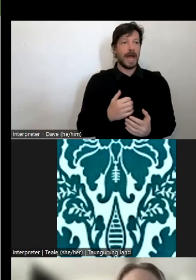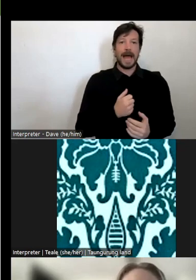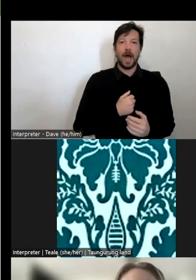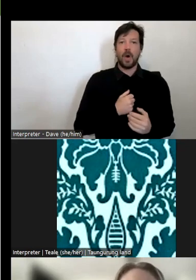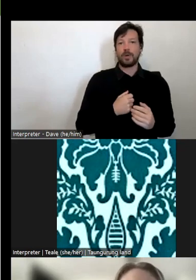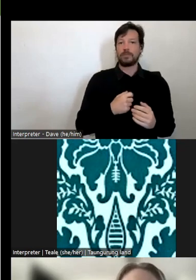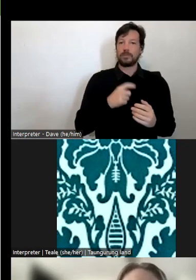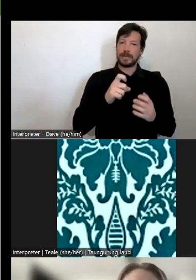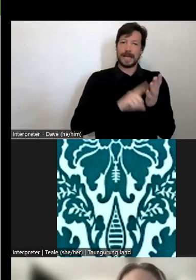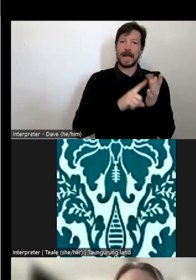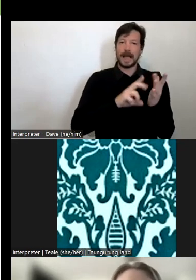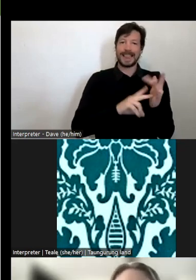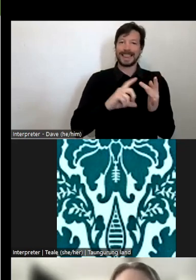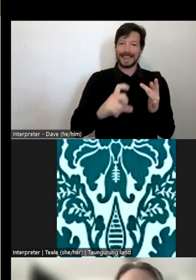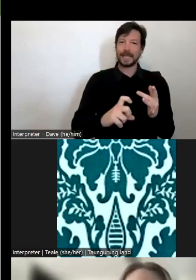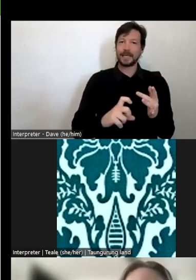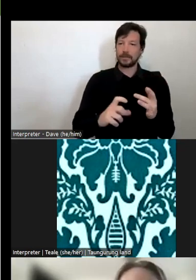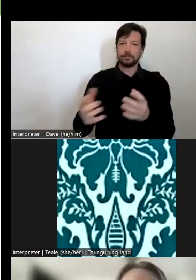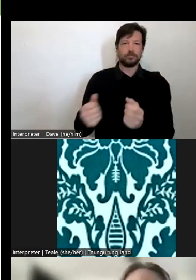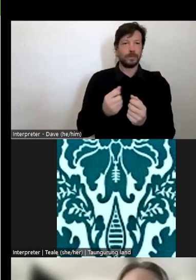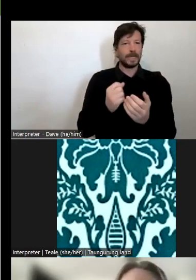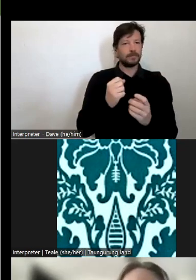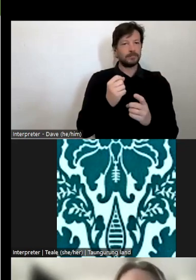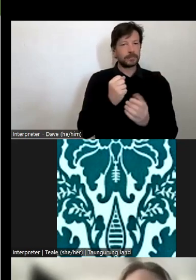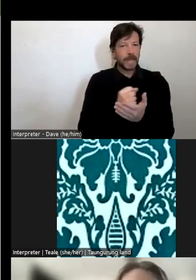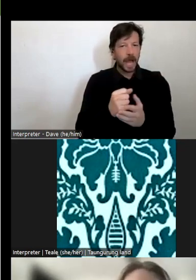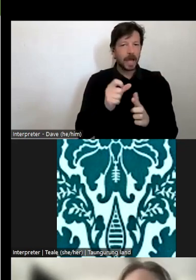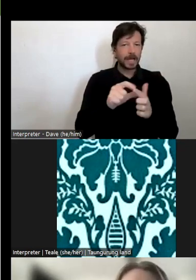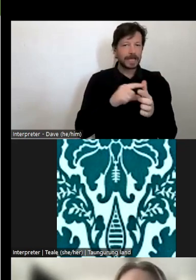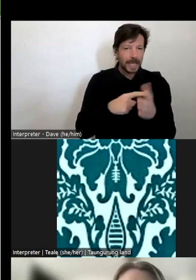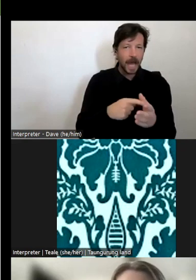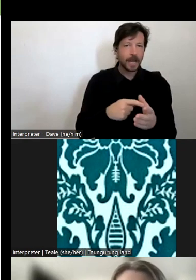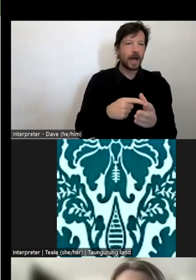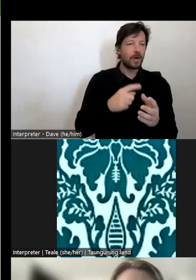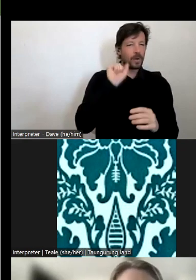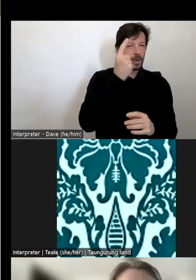and we thought, well, there's variable ways that people can present with the different genetic changes,